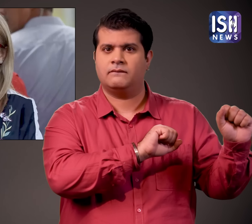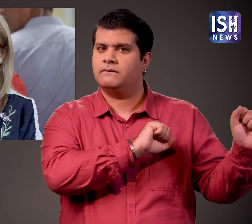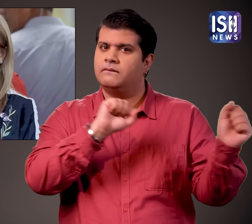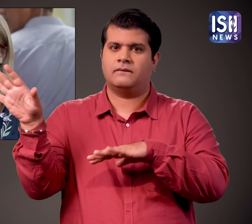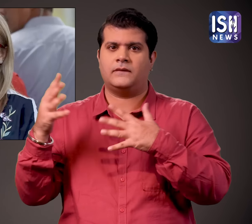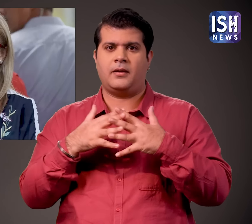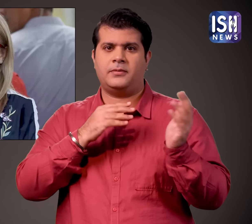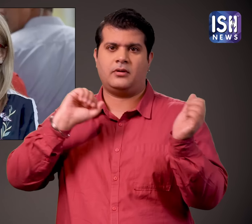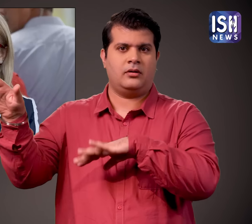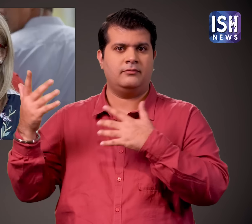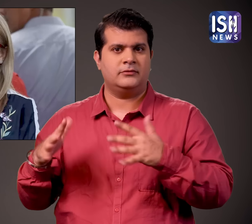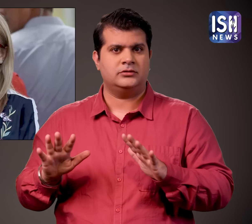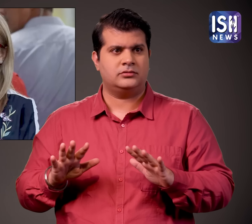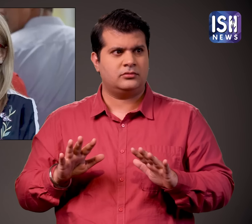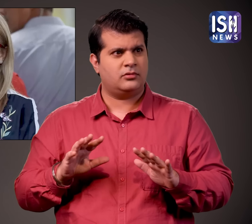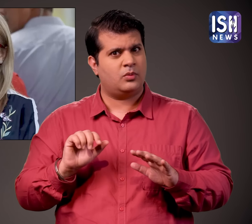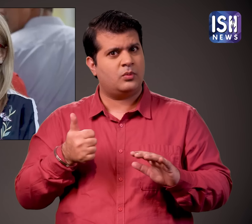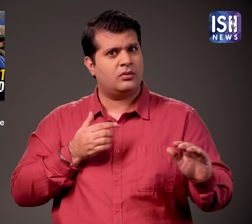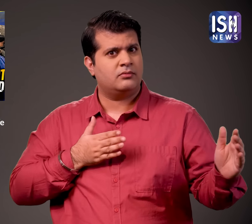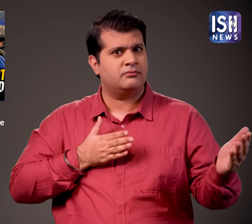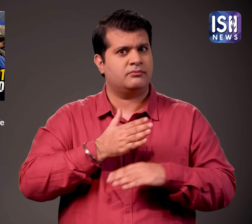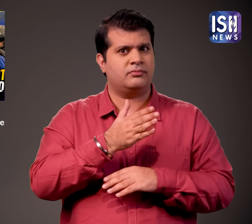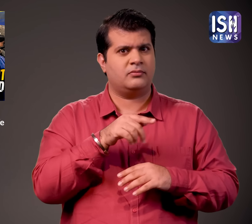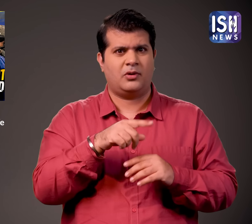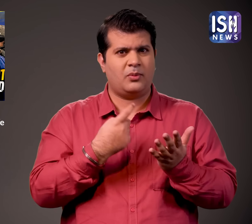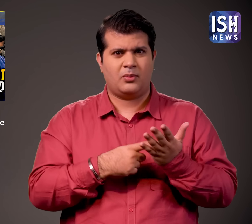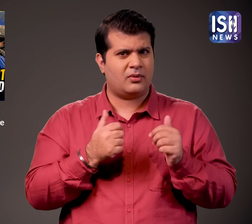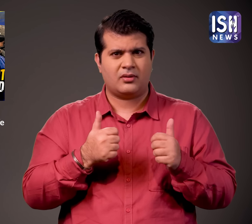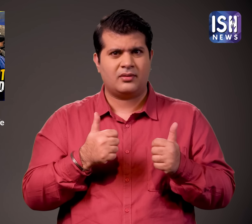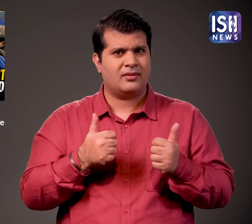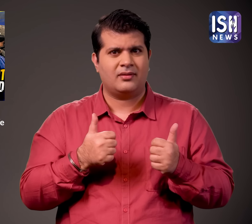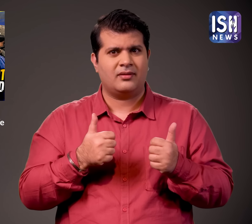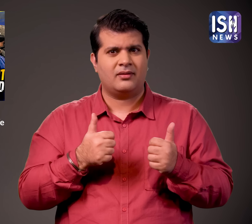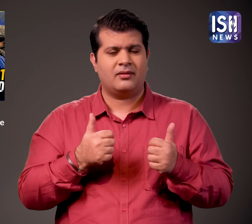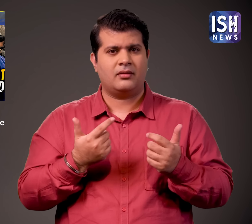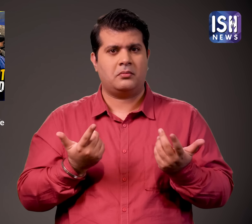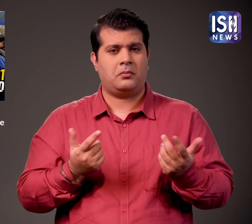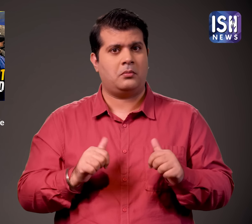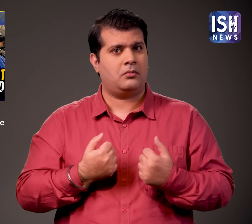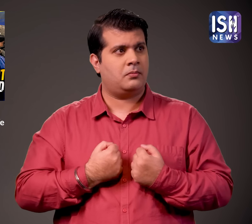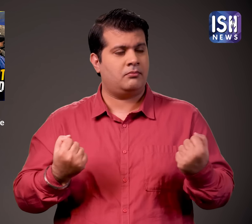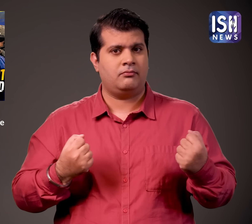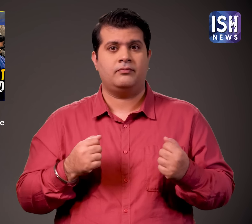They have been brought to the U.S. It is shocking how bluntly the U.S. acted, breaking protocols.